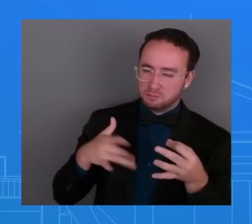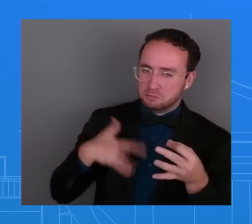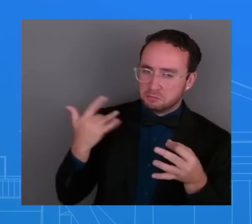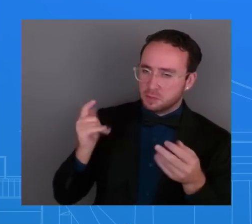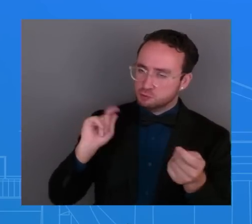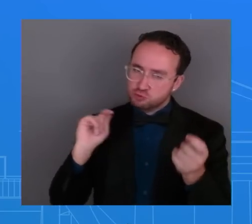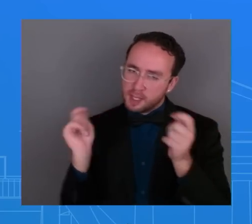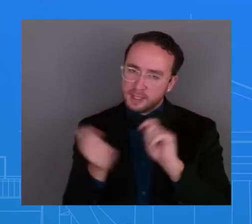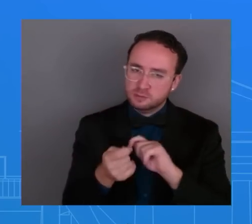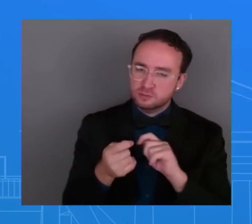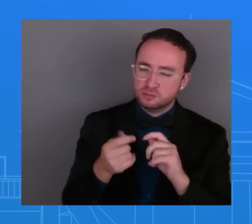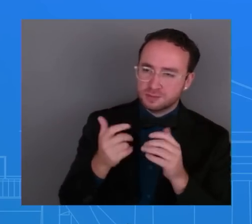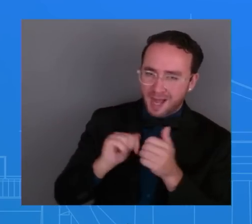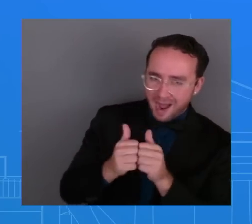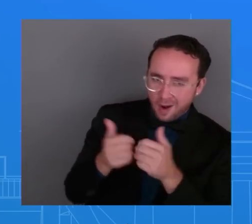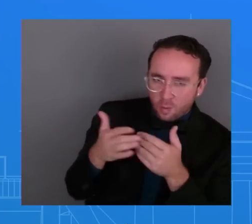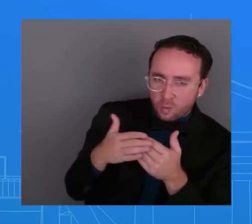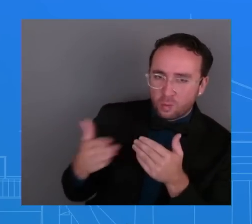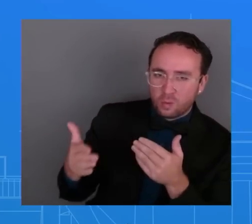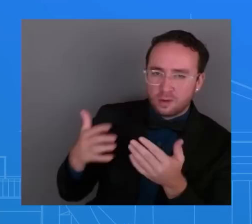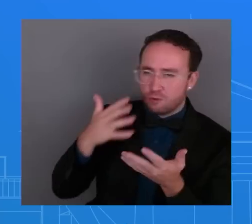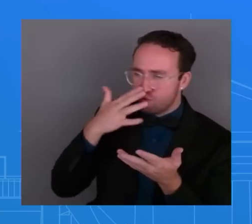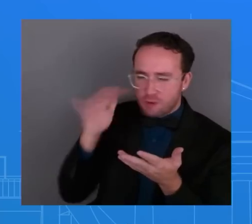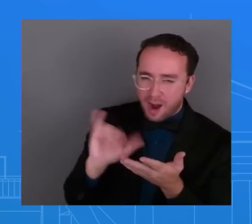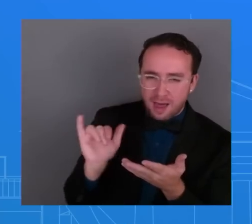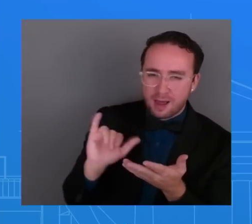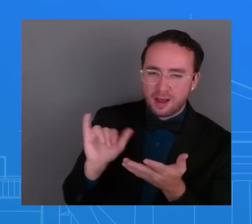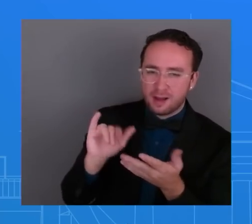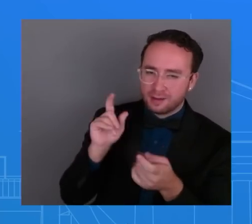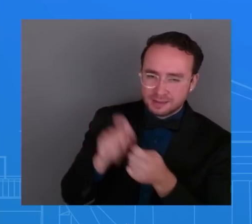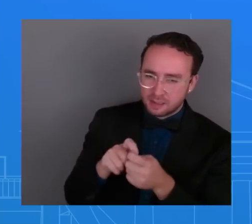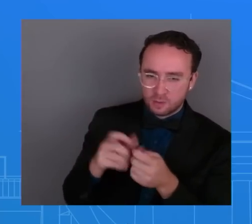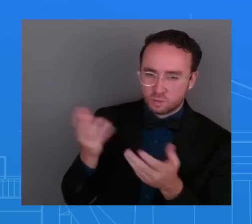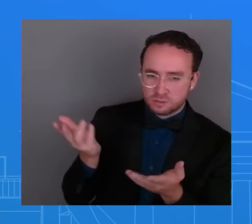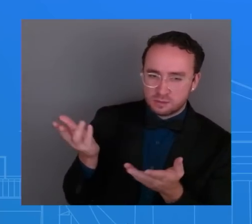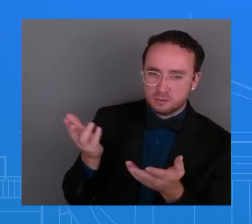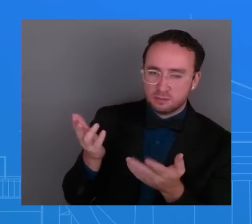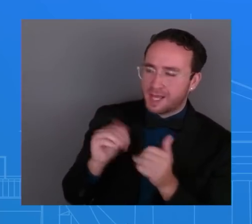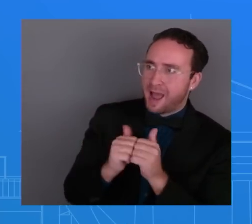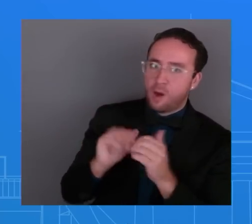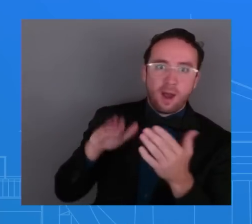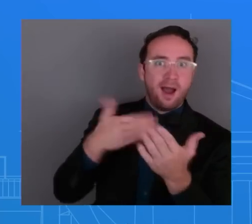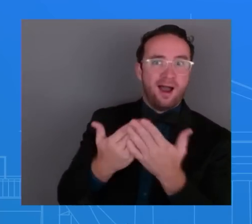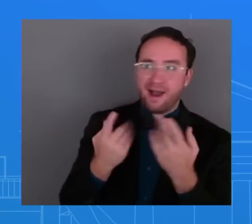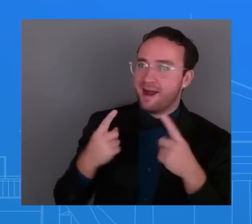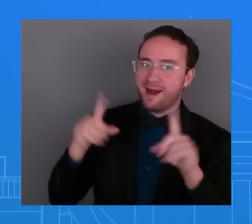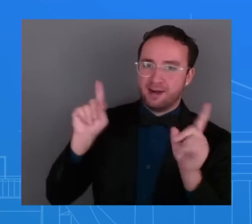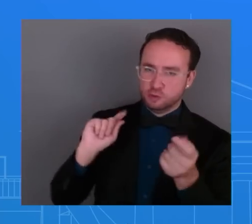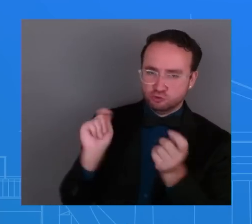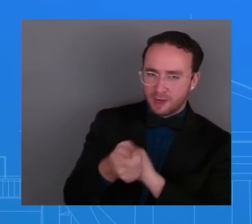or otherwise trying to get that across the finish line? Ms. Jean-Pierre: So, look, the president laid out three ways that he wants to see that moving forward.